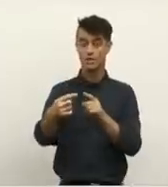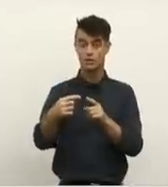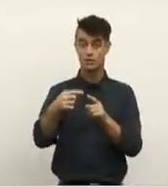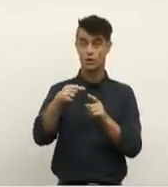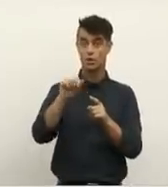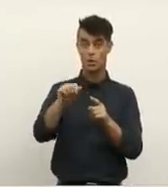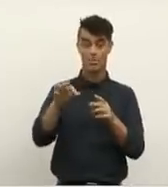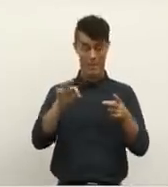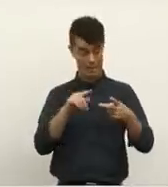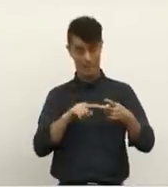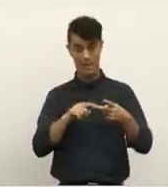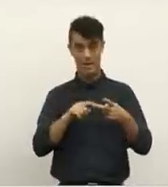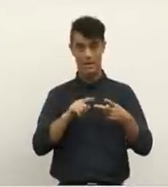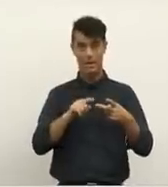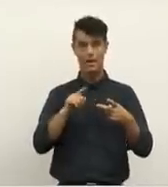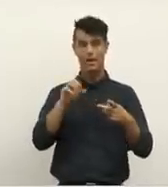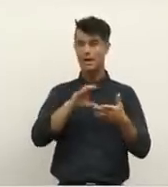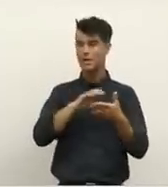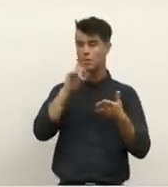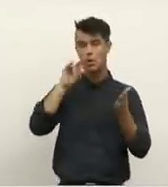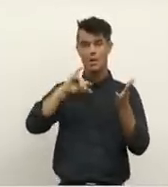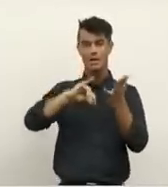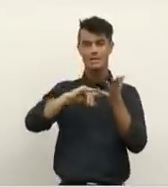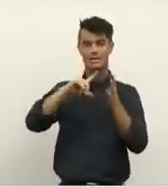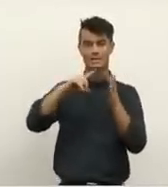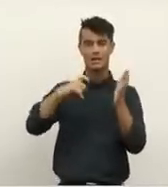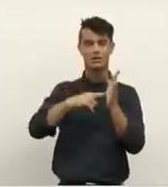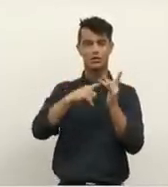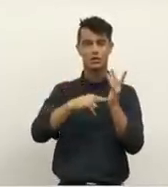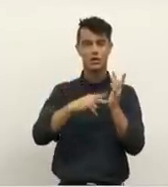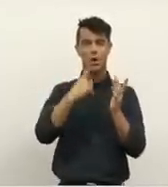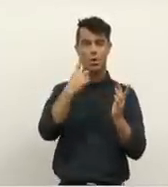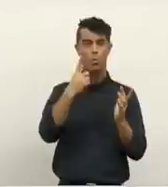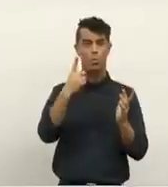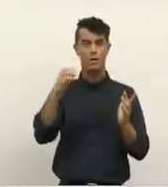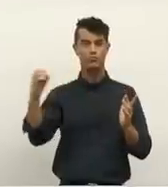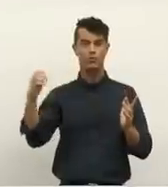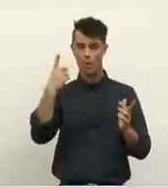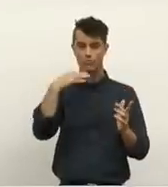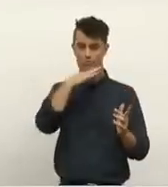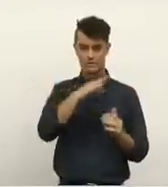what's been put in your plan, which is I think on Section 100... It is, that's correct. LEAH VAN POPPEL: .. that's correct, then?